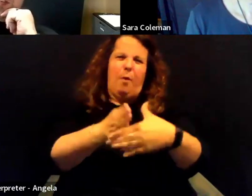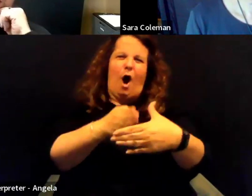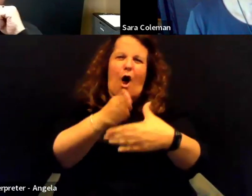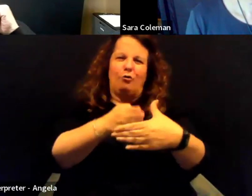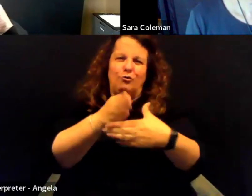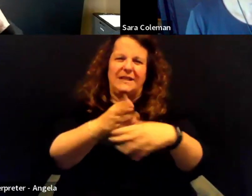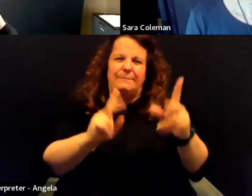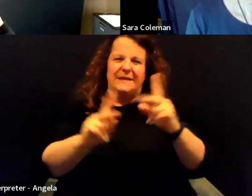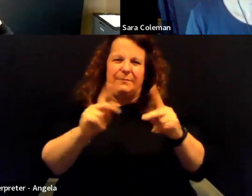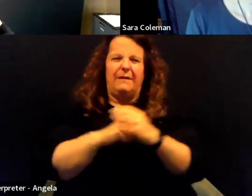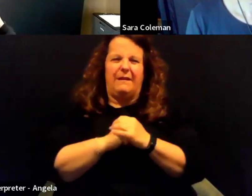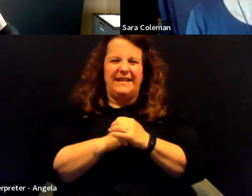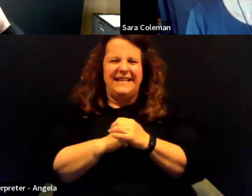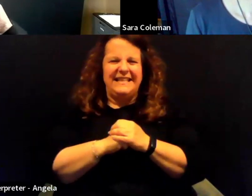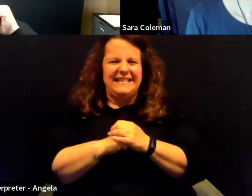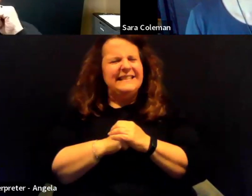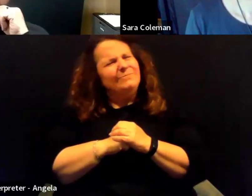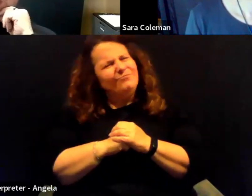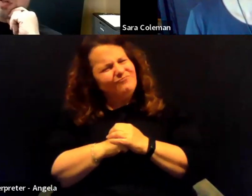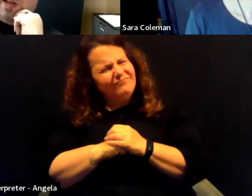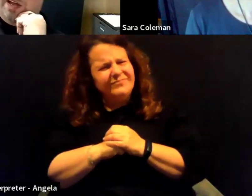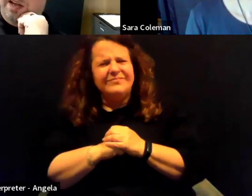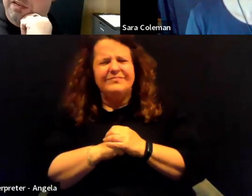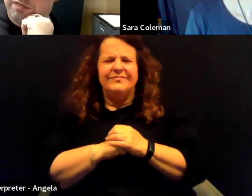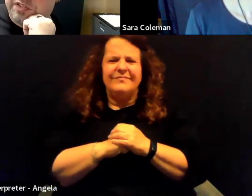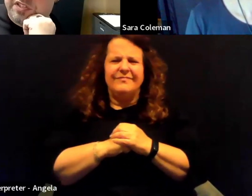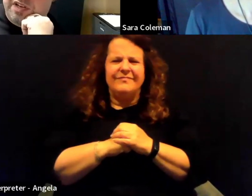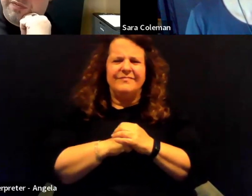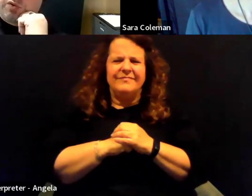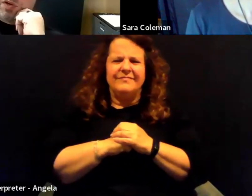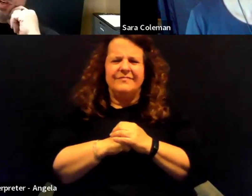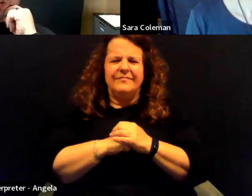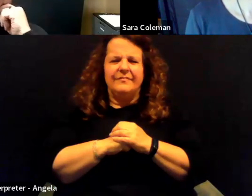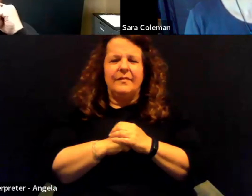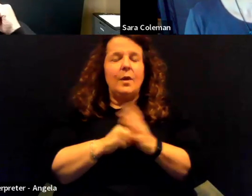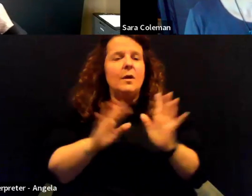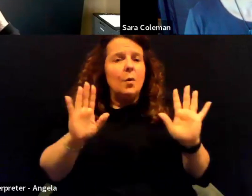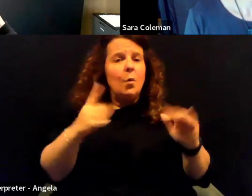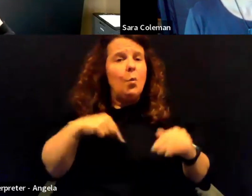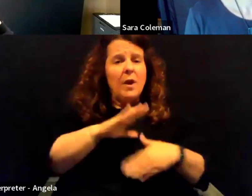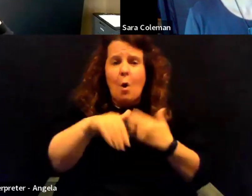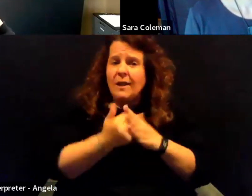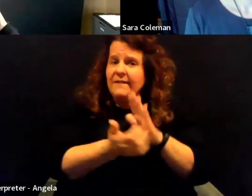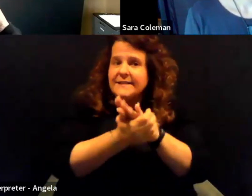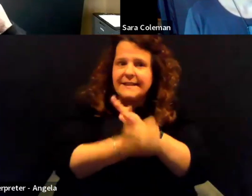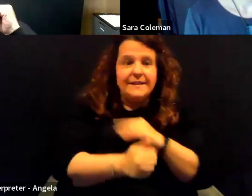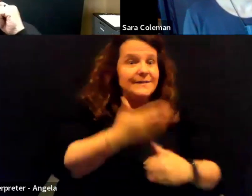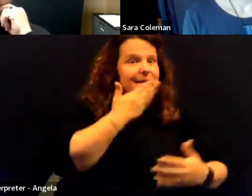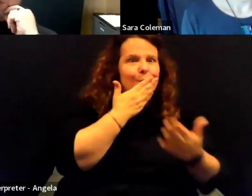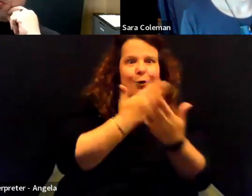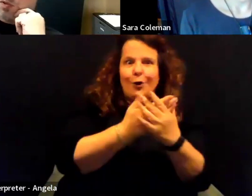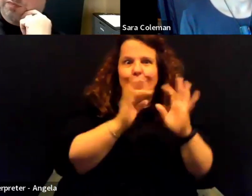Like, we all have stuff that we're good at, and we all have stuff that we're not good at, whether we're sighted, not sighted,